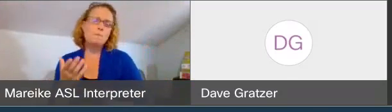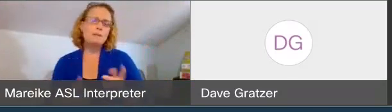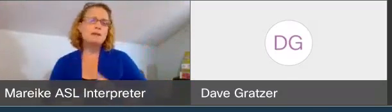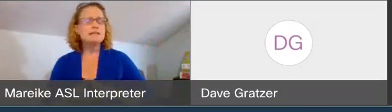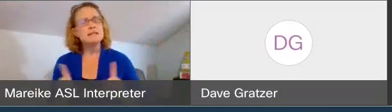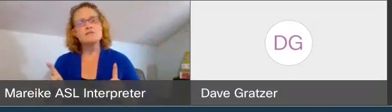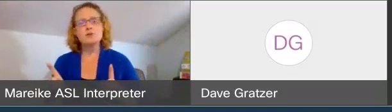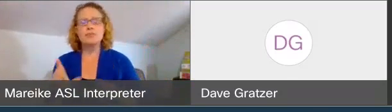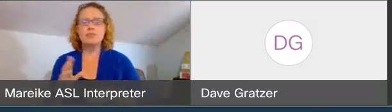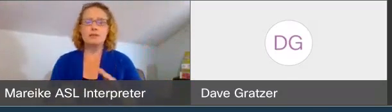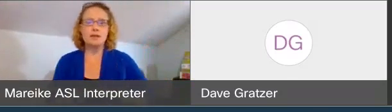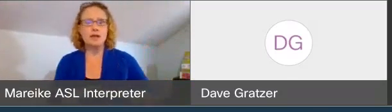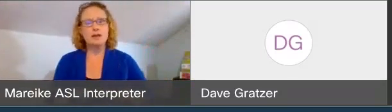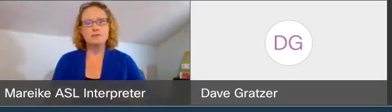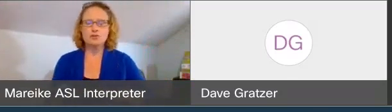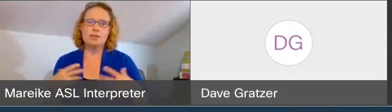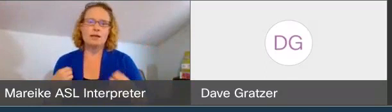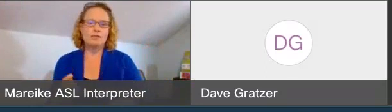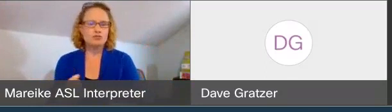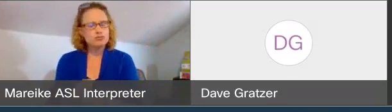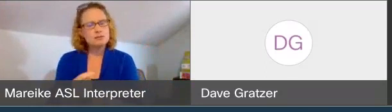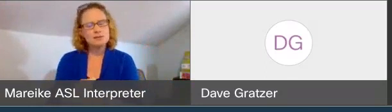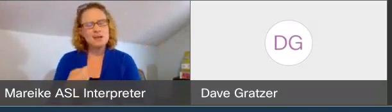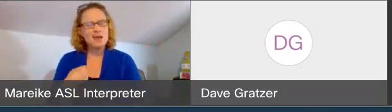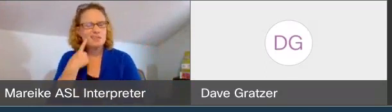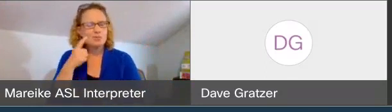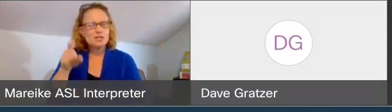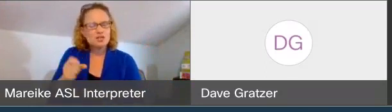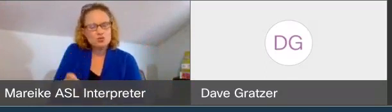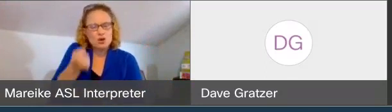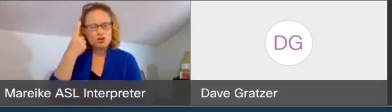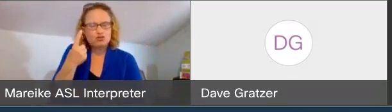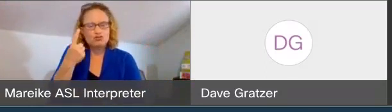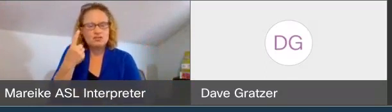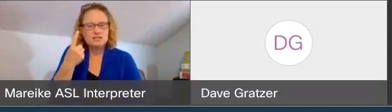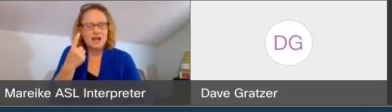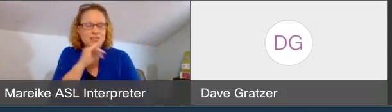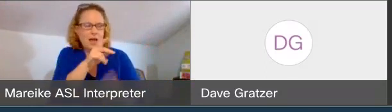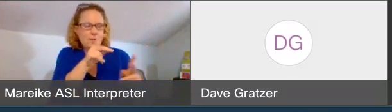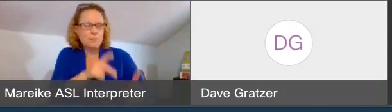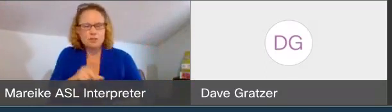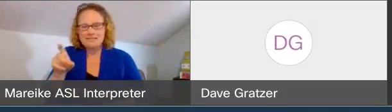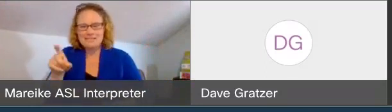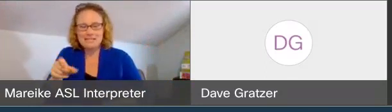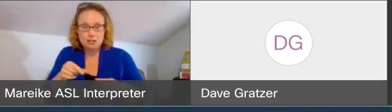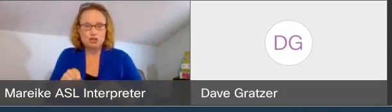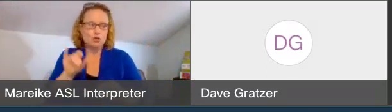And so I think having an understanding during that critical time of intervention, when someone is